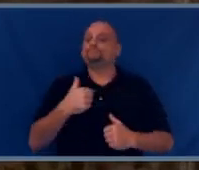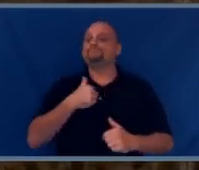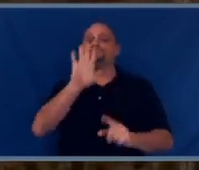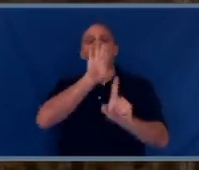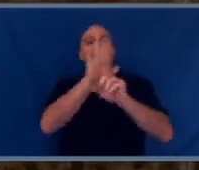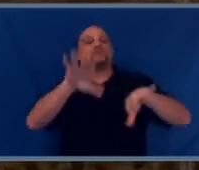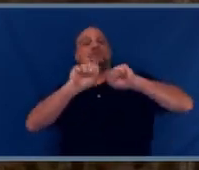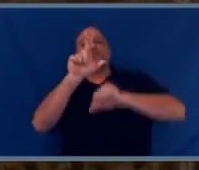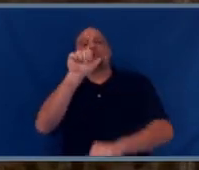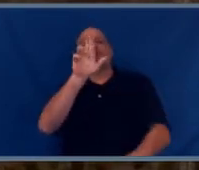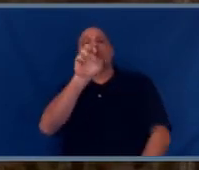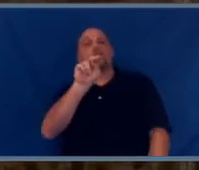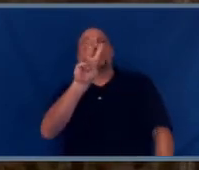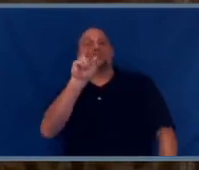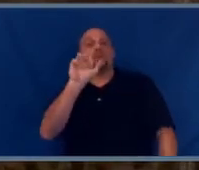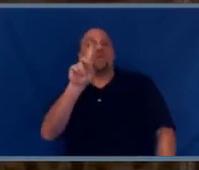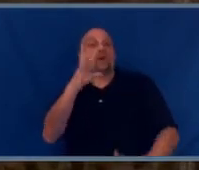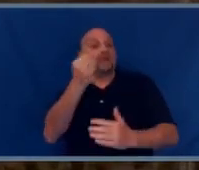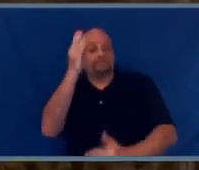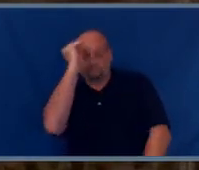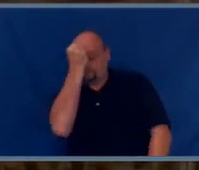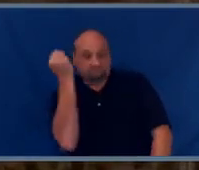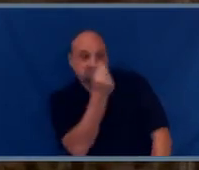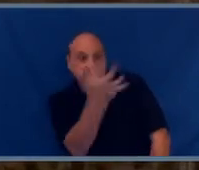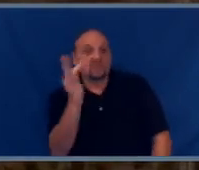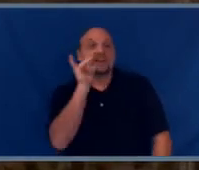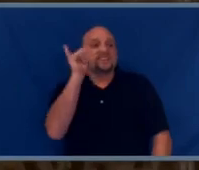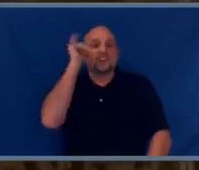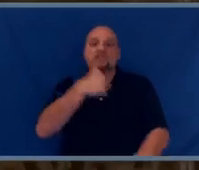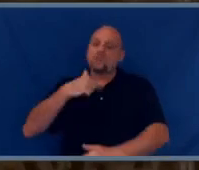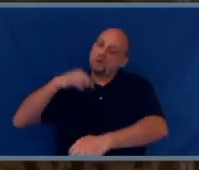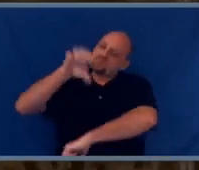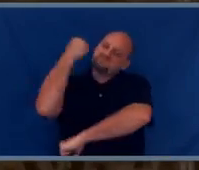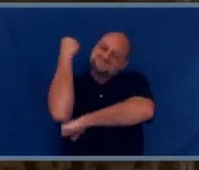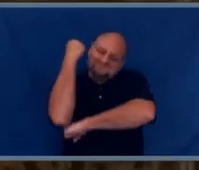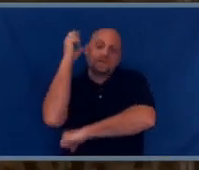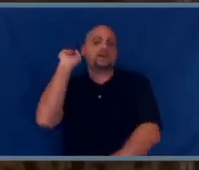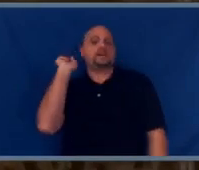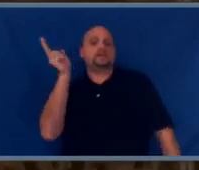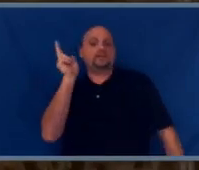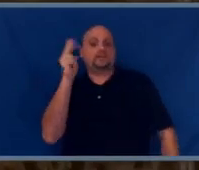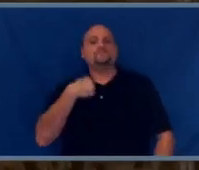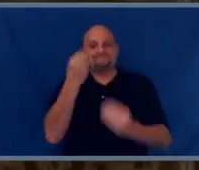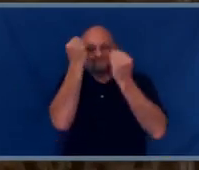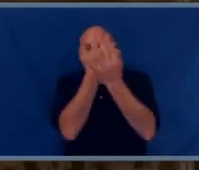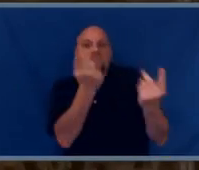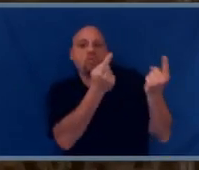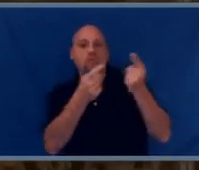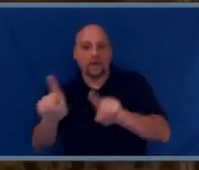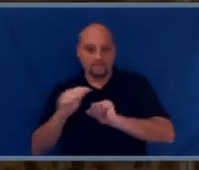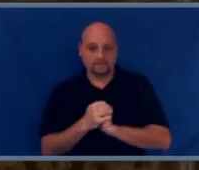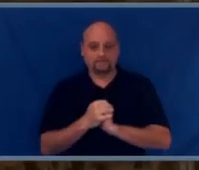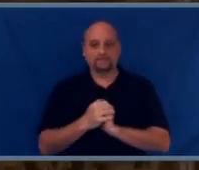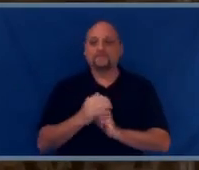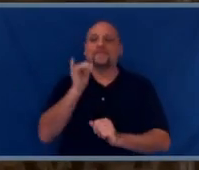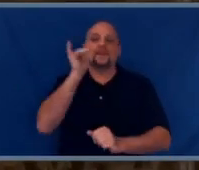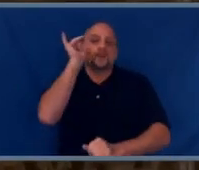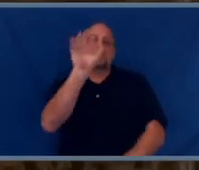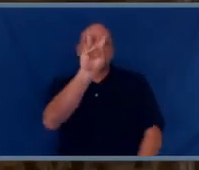HELLO, IF YOU HAVEN'T HEARD WE MADE HISTORY YESTERDAY, LET'S BRING UP UP TO SPEED.